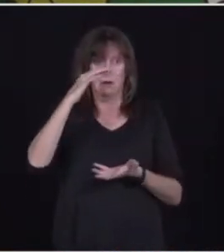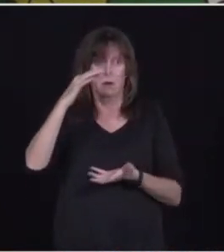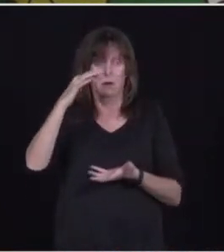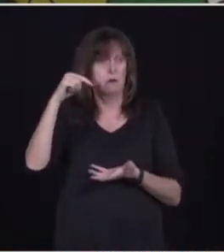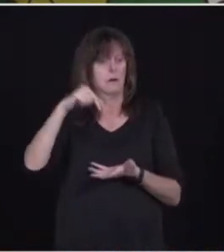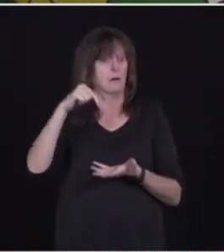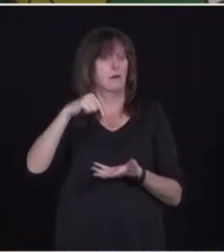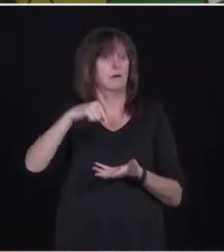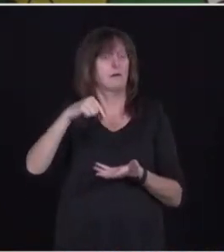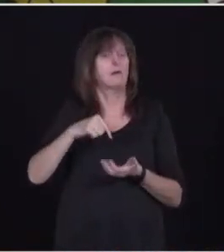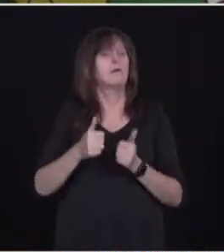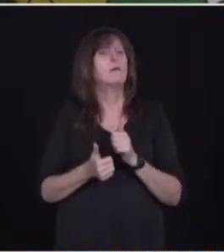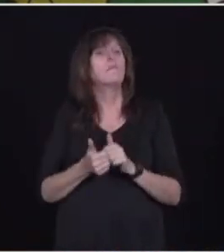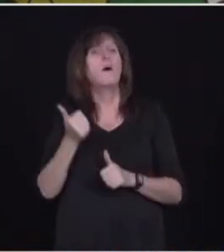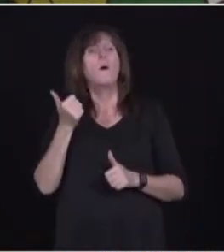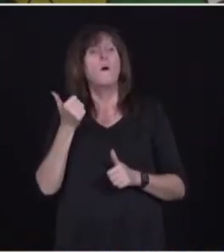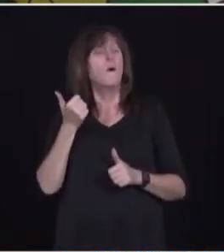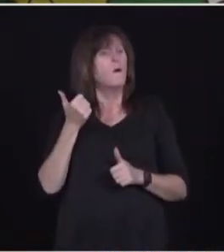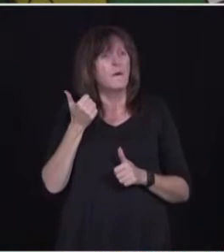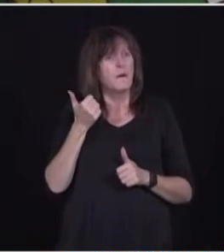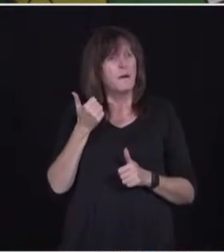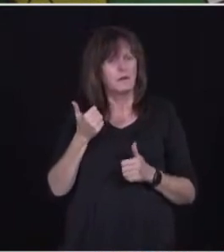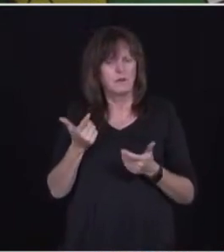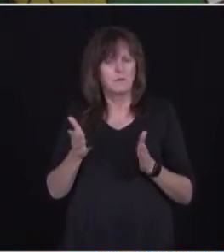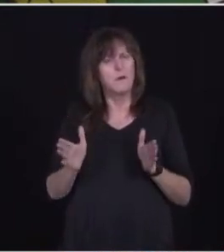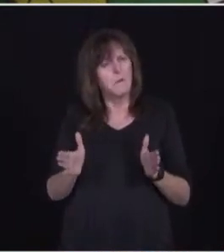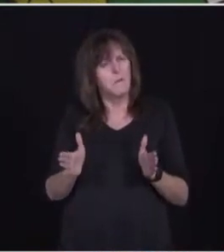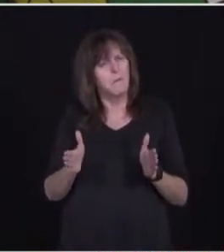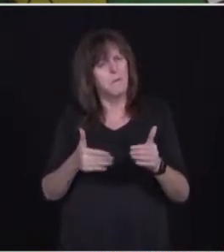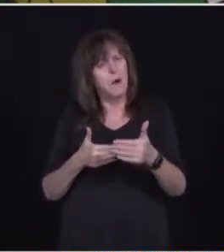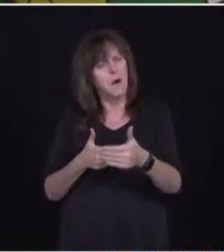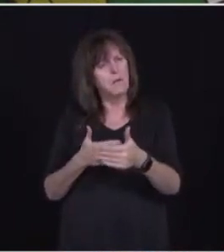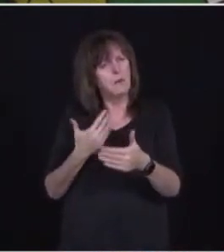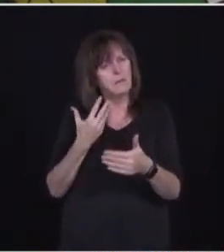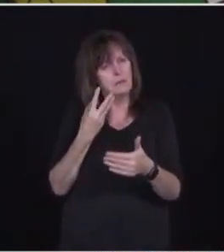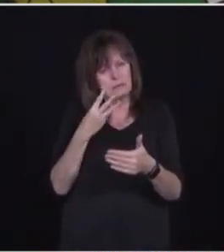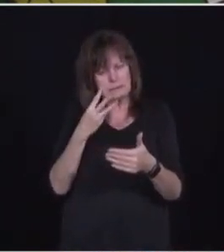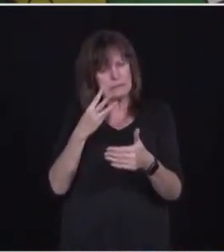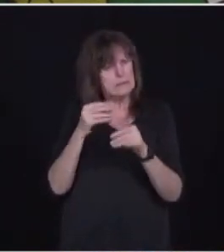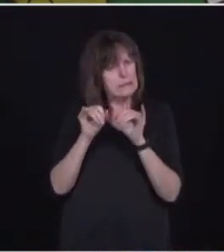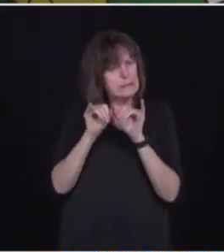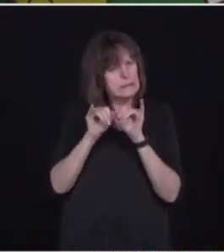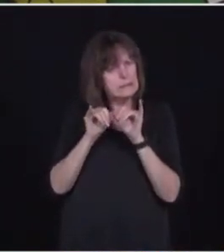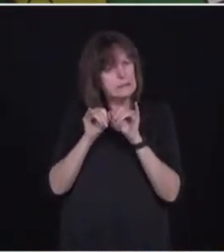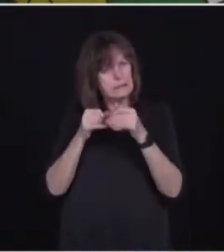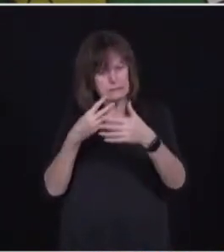the vaccines come, the bulk of those vaccines is actually very small and a box, 16" x 16" x 22" tall